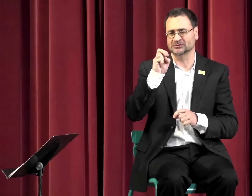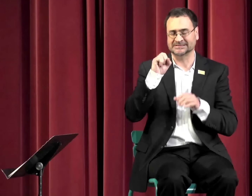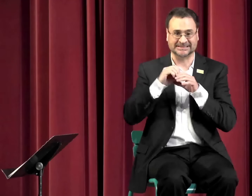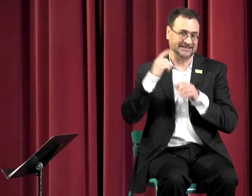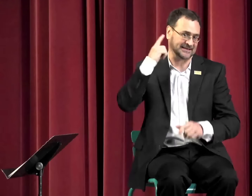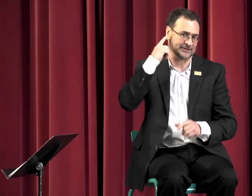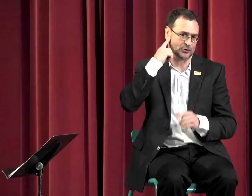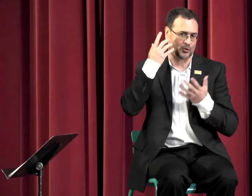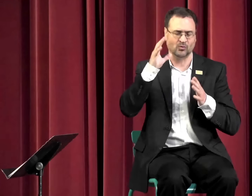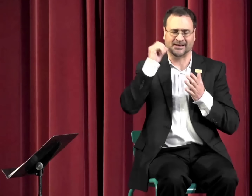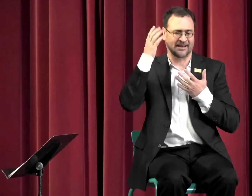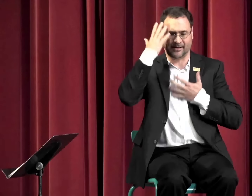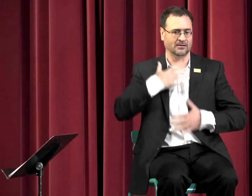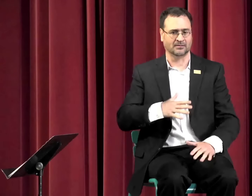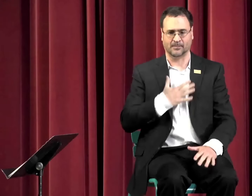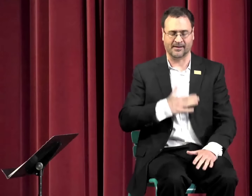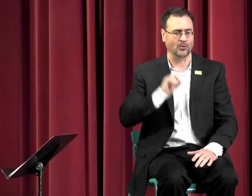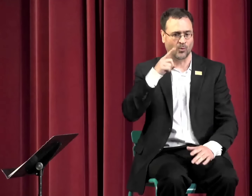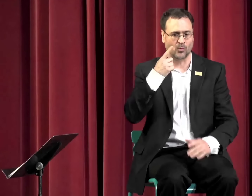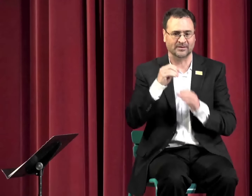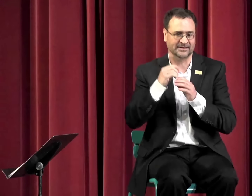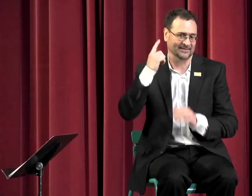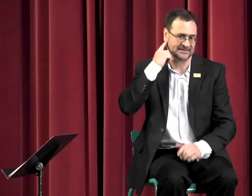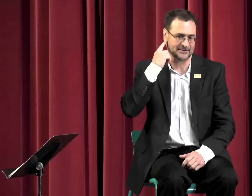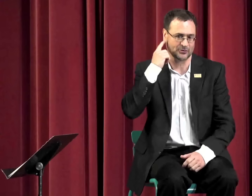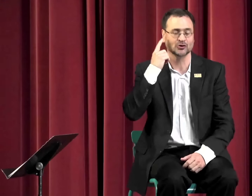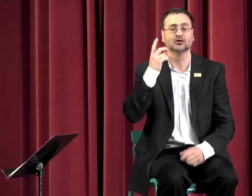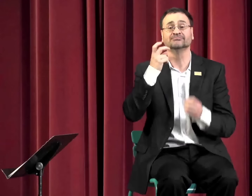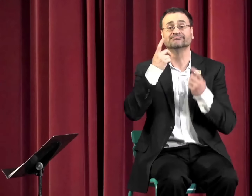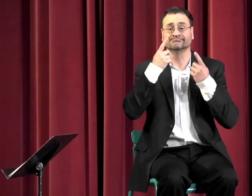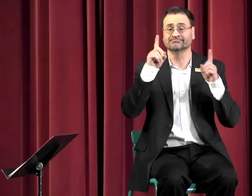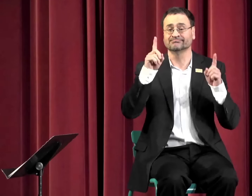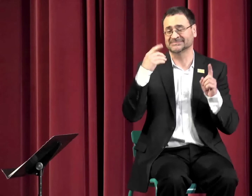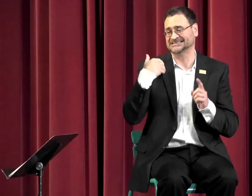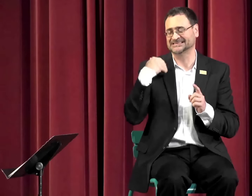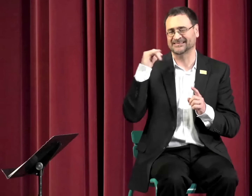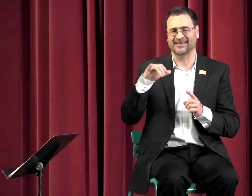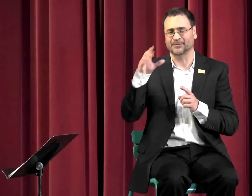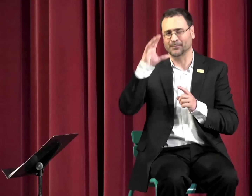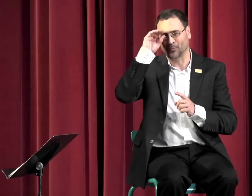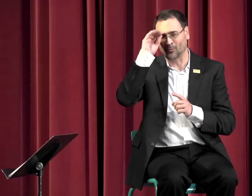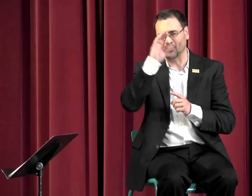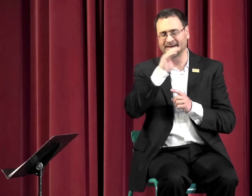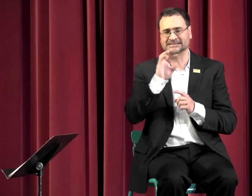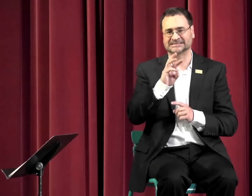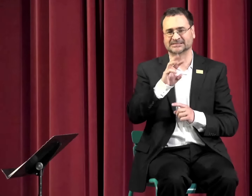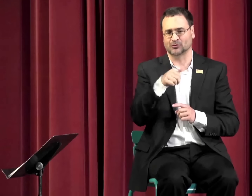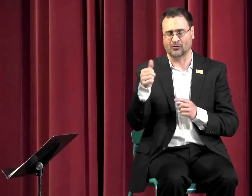related to hearing. For those who are already living. They inject those into the ear.